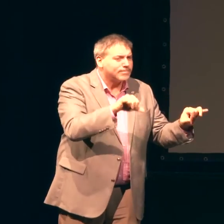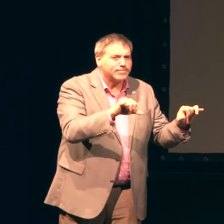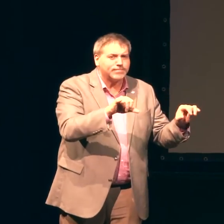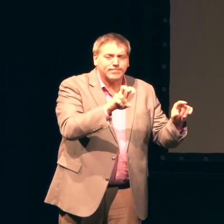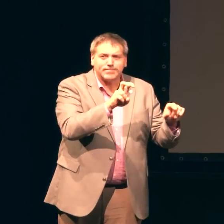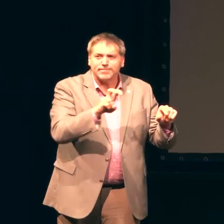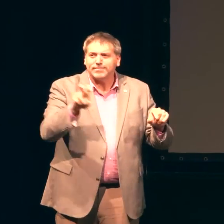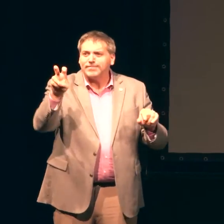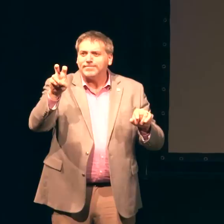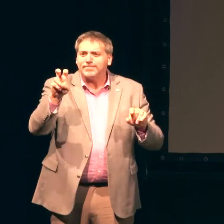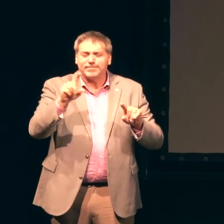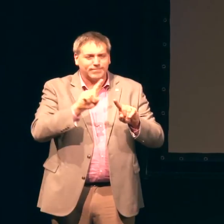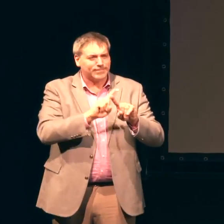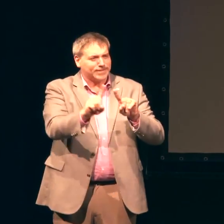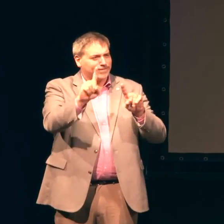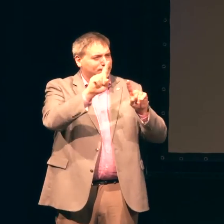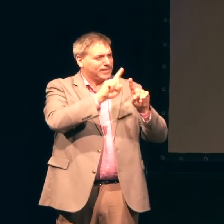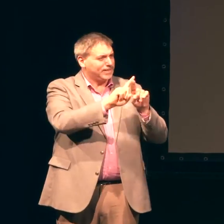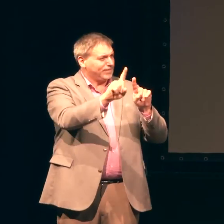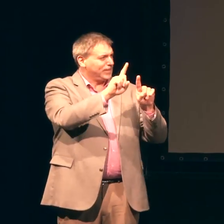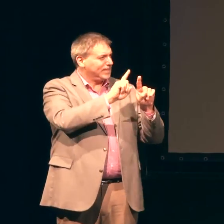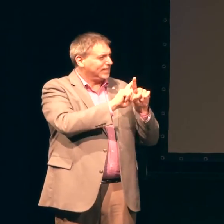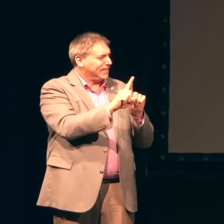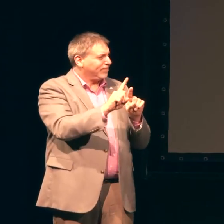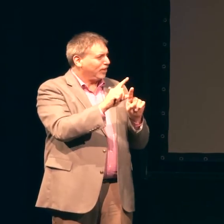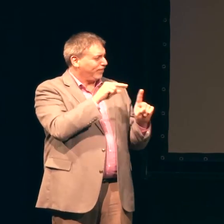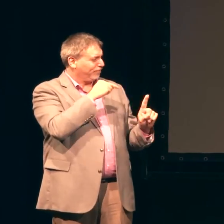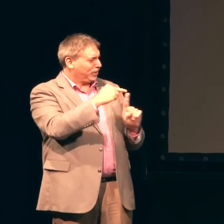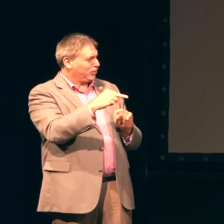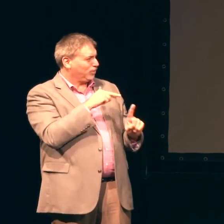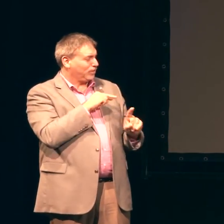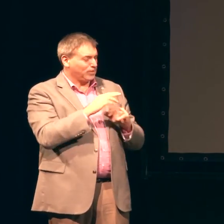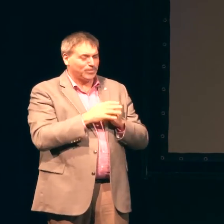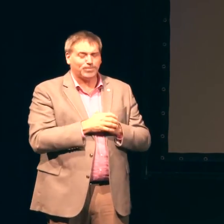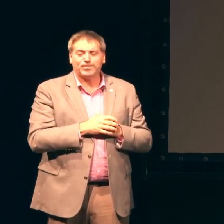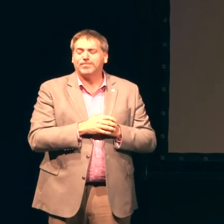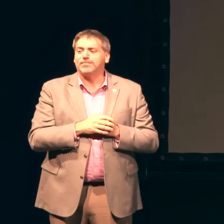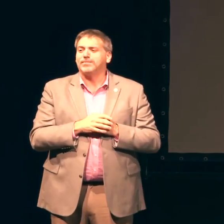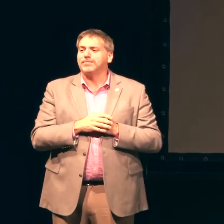when I met other people, I heard the same things from them. And there were different